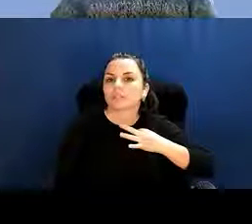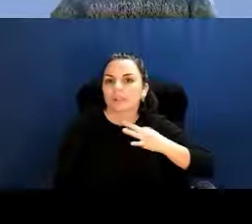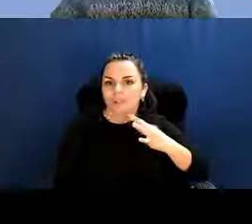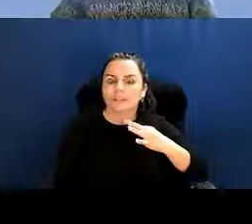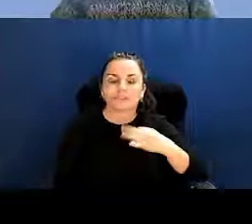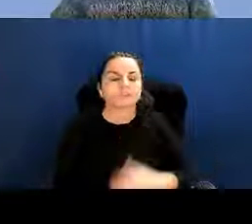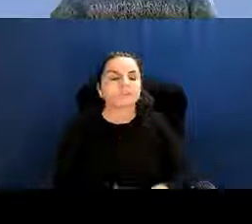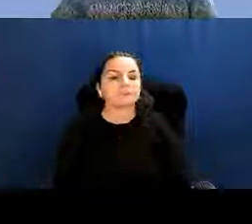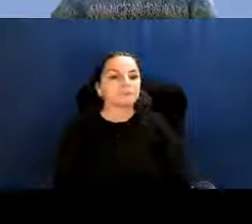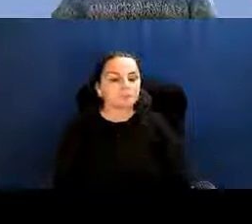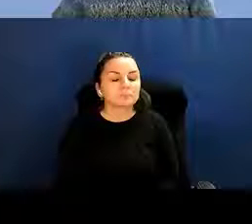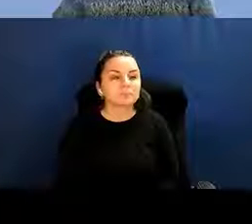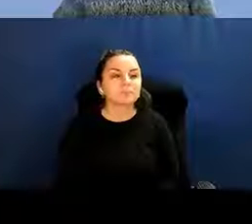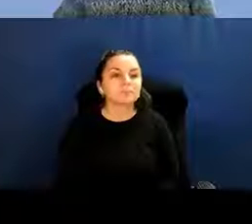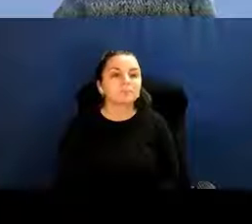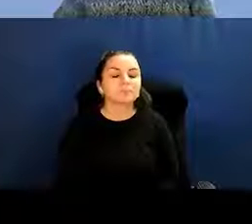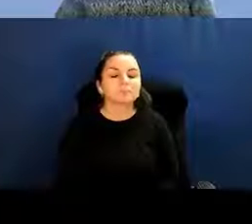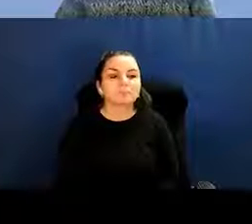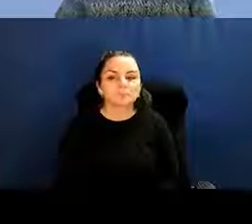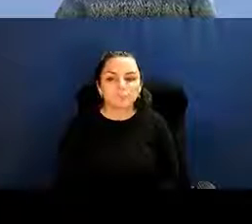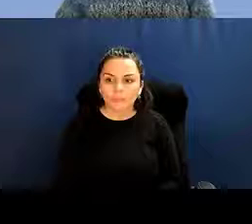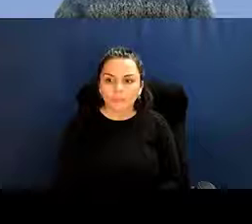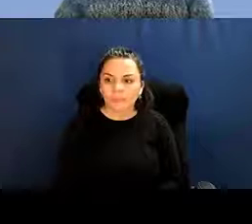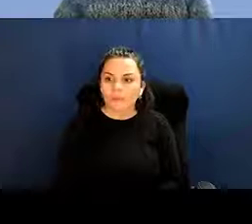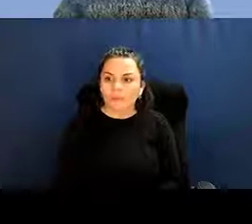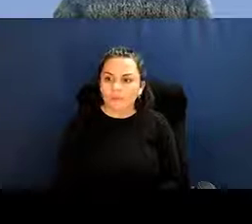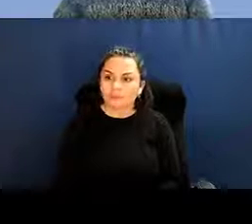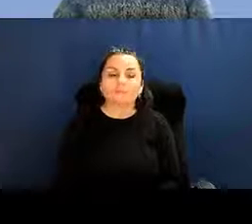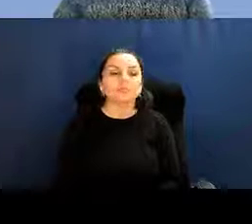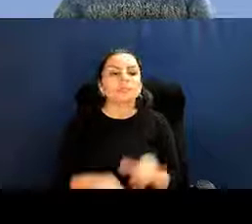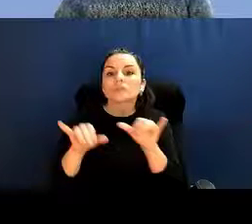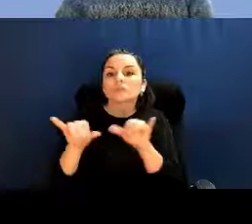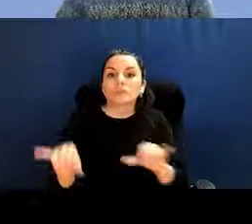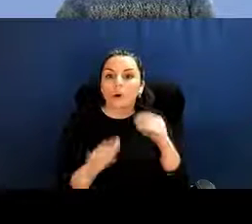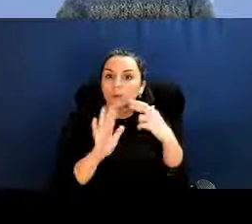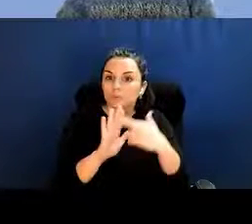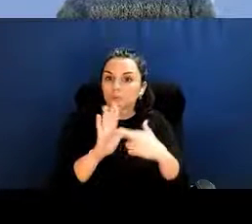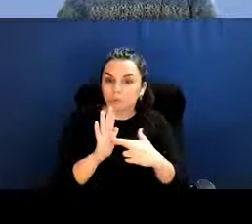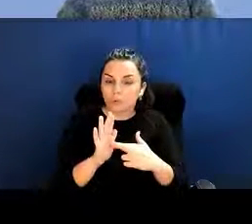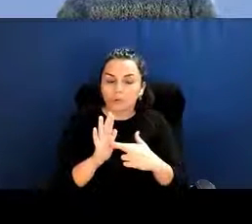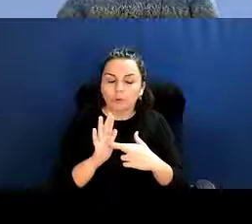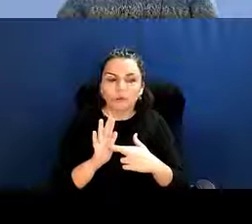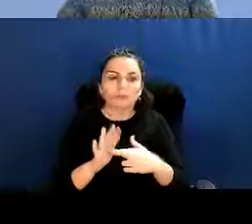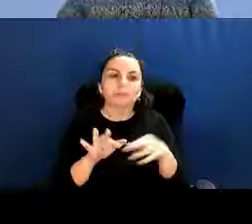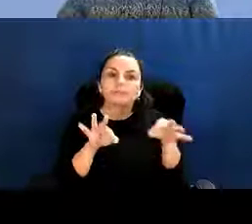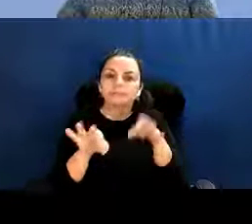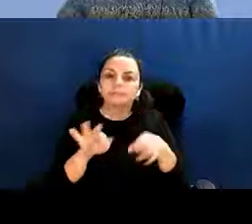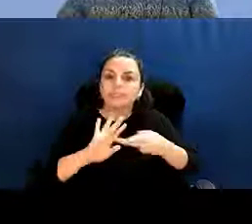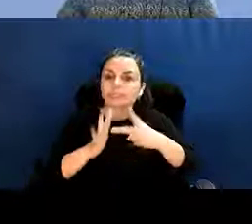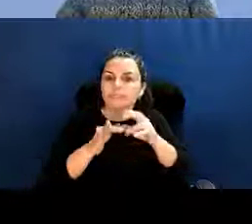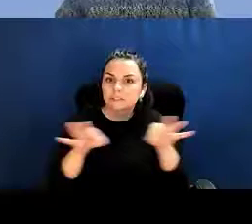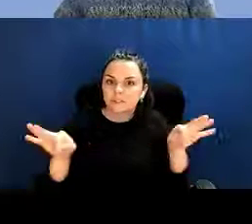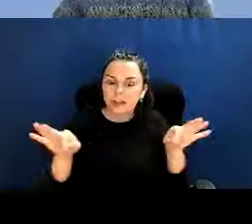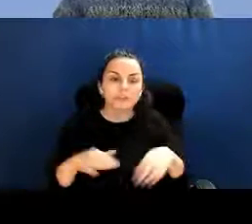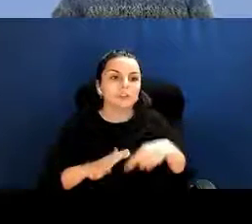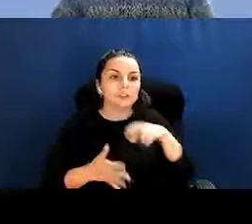So let's start. Common rule defines research as a systematic investigation designed to develop